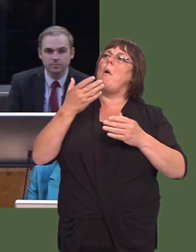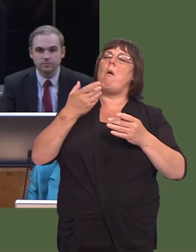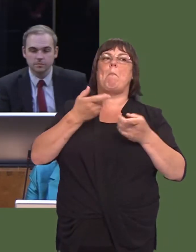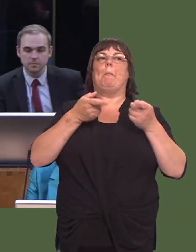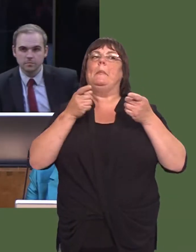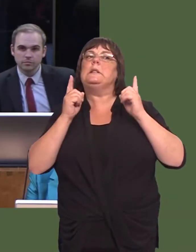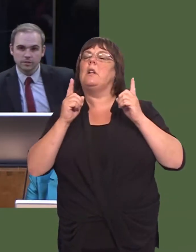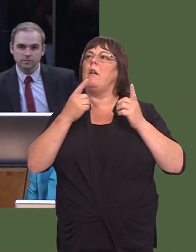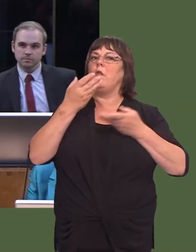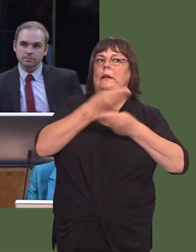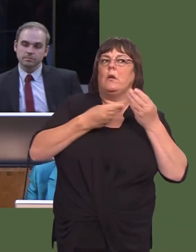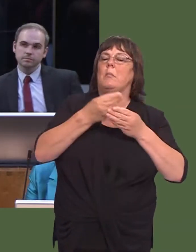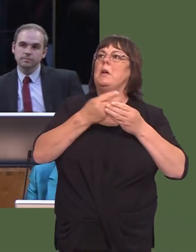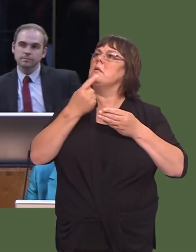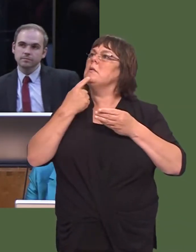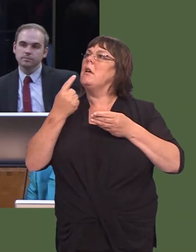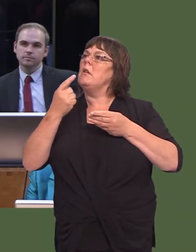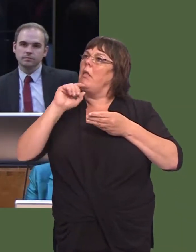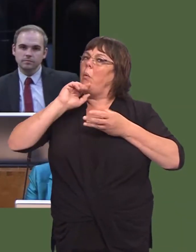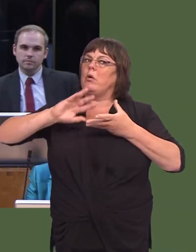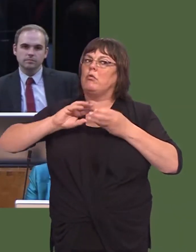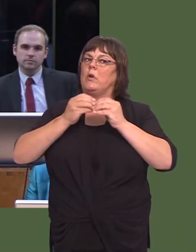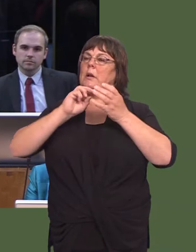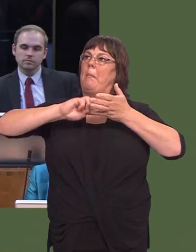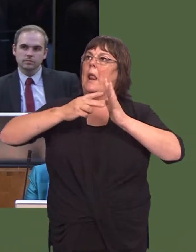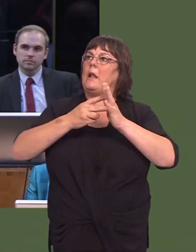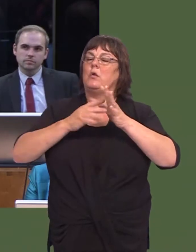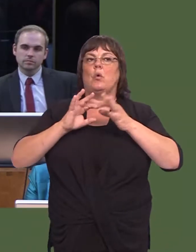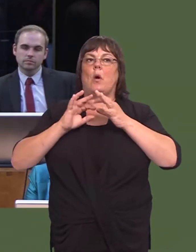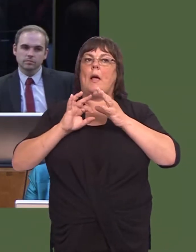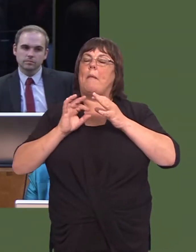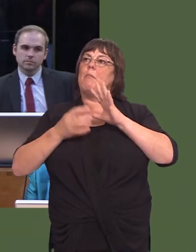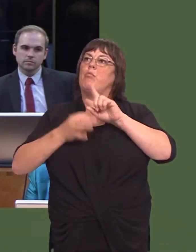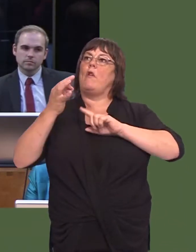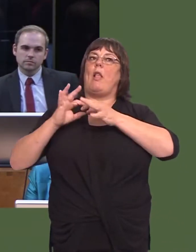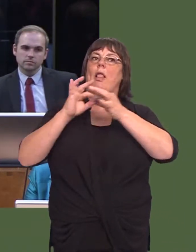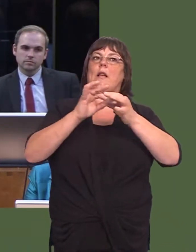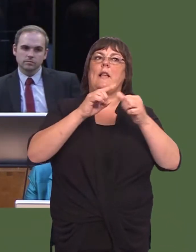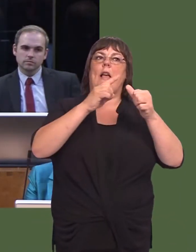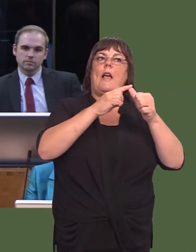work was ongoing to try and deliver plans to improve the links between the A55 and the